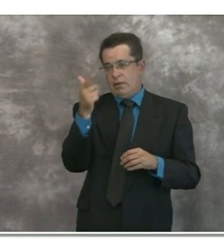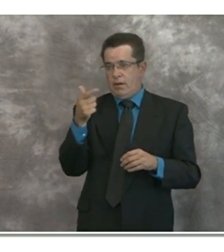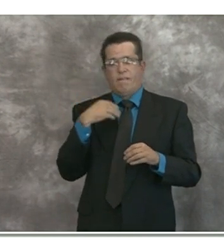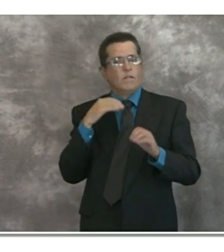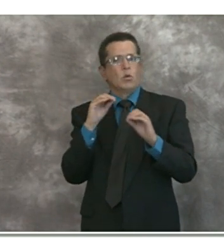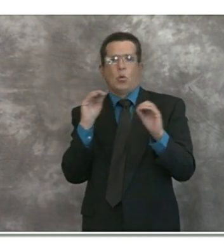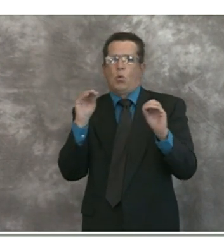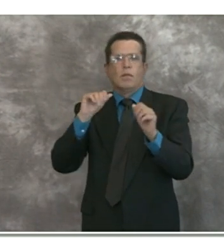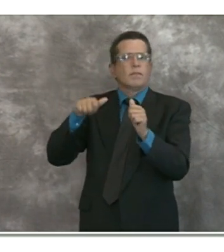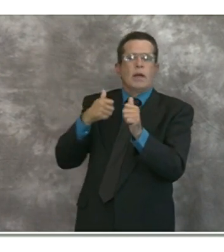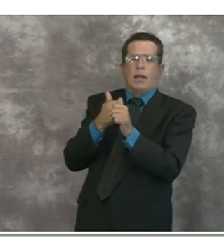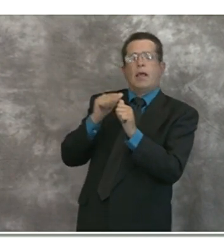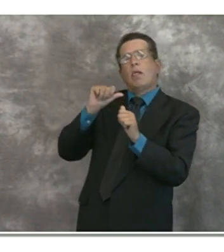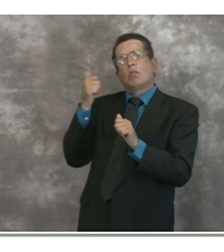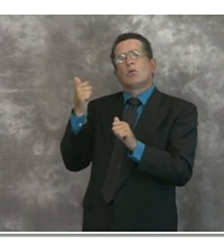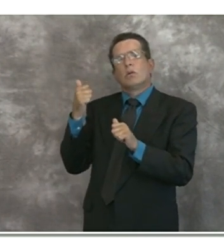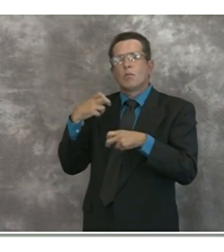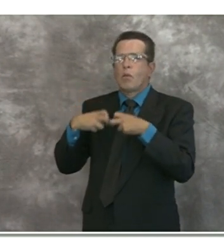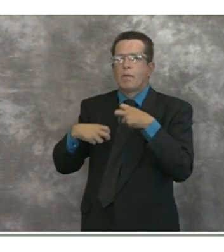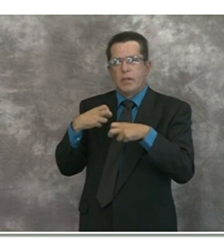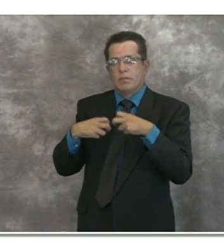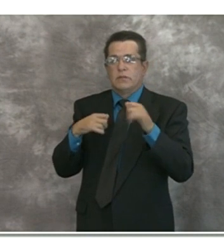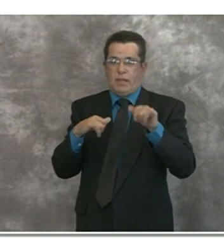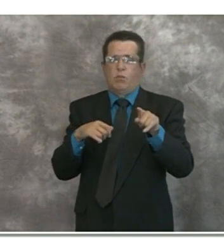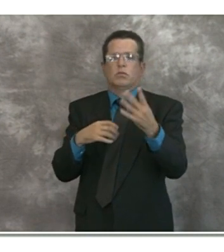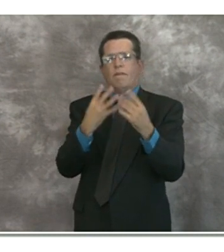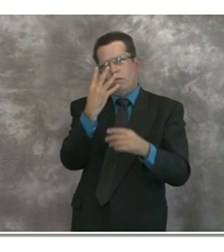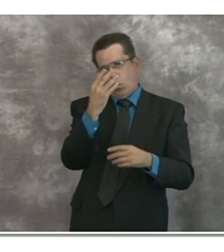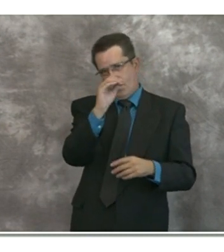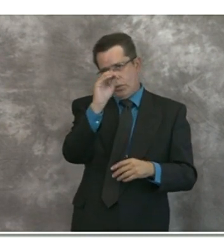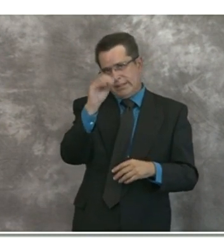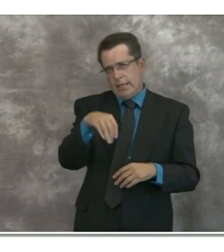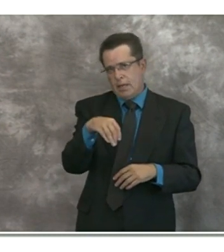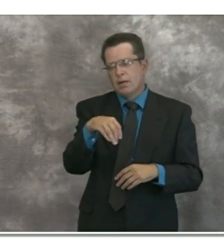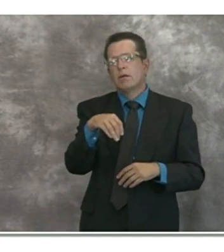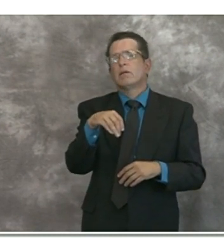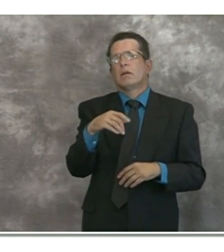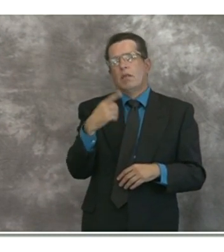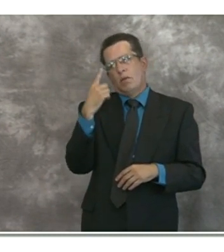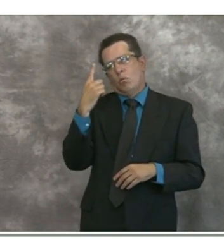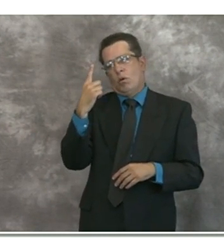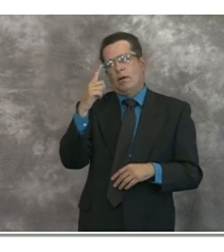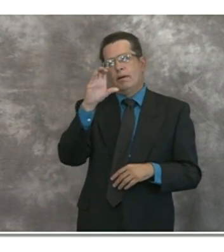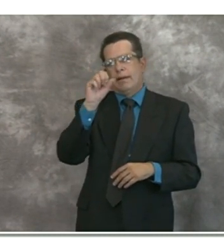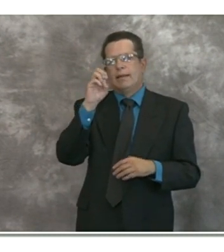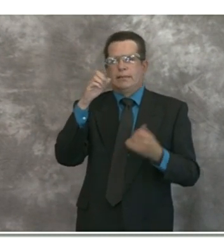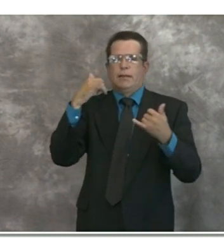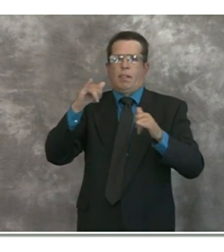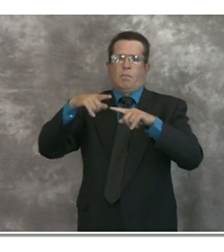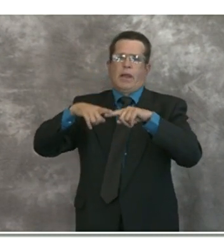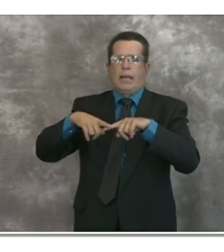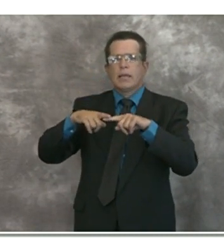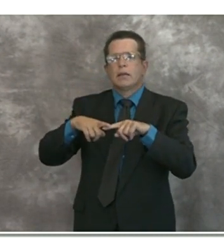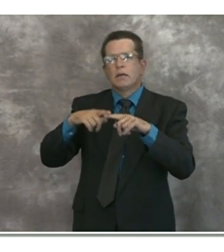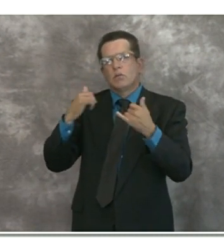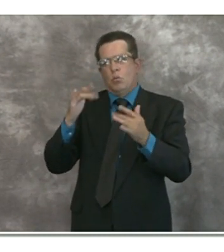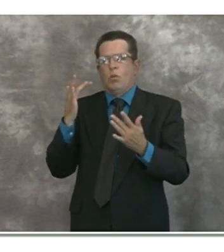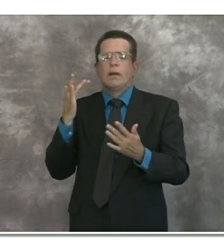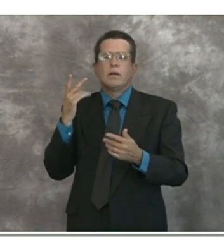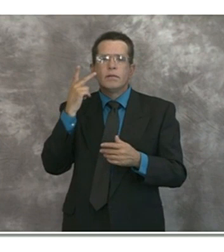CONDITIONS AND THIS REPRESENTS A 95% OF THE TOTAL DEATHS, 13 HAD NO UNDERLYING MEDICAL